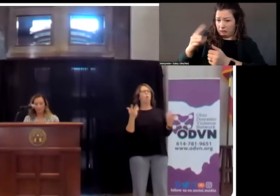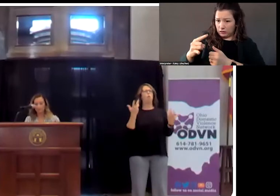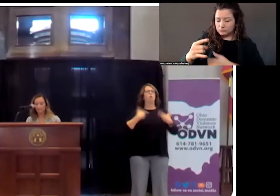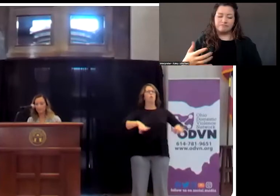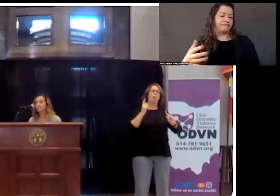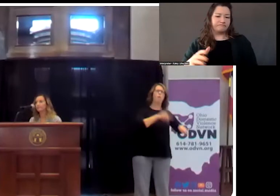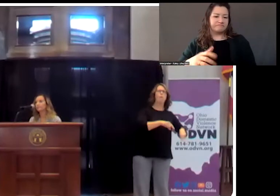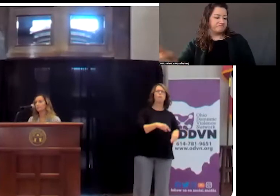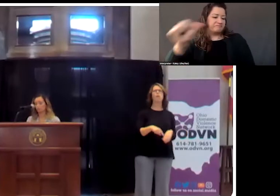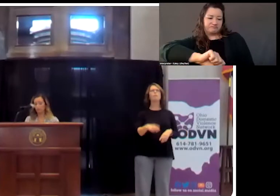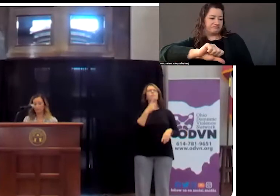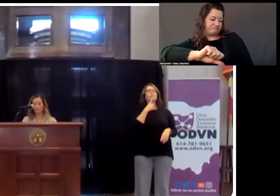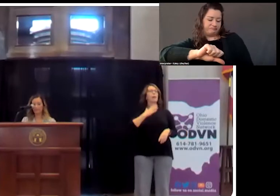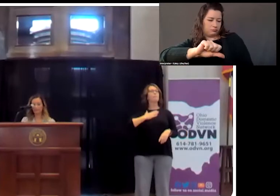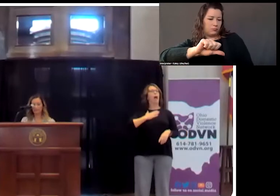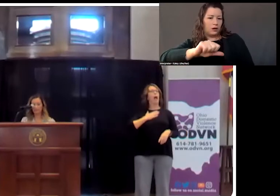She said my attempts to control his parenting